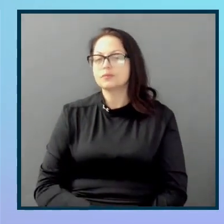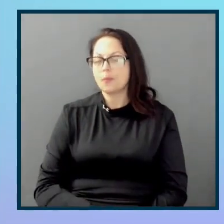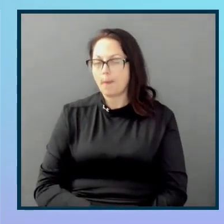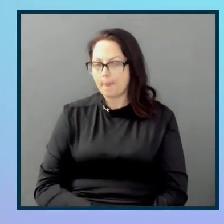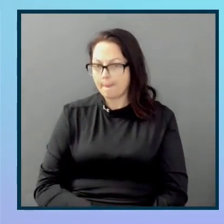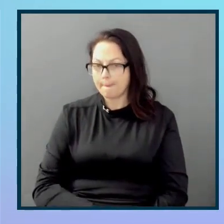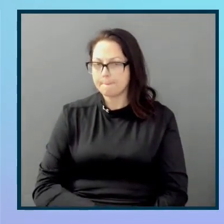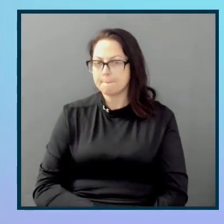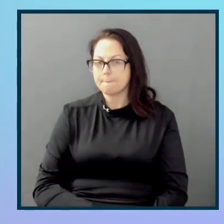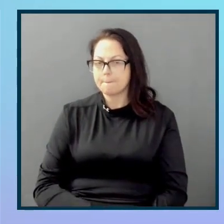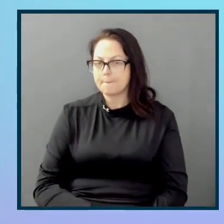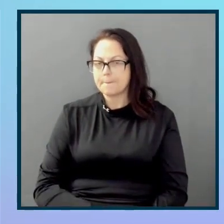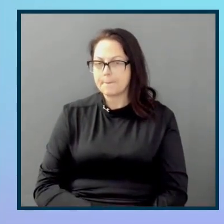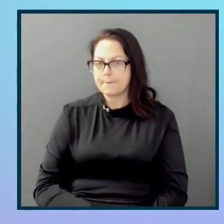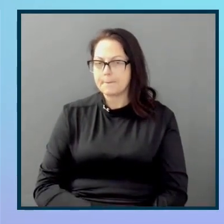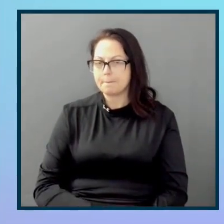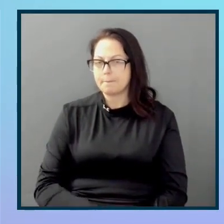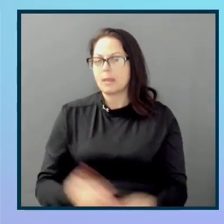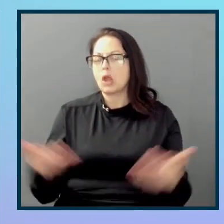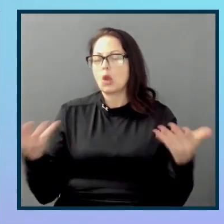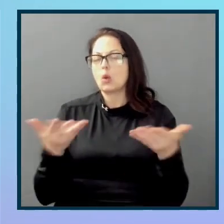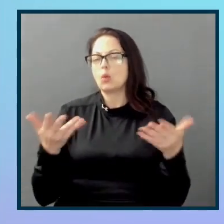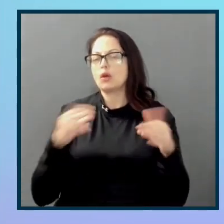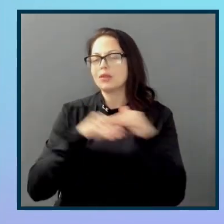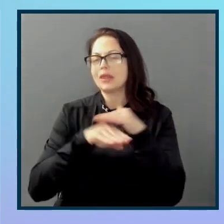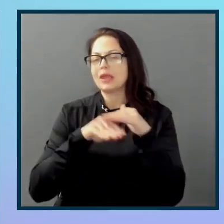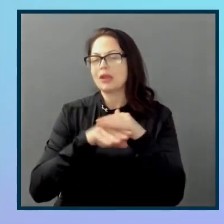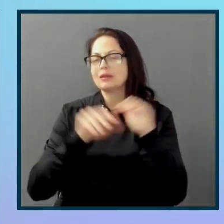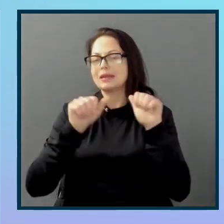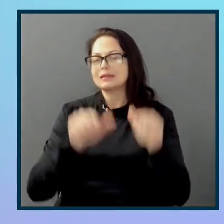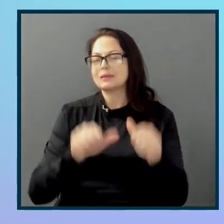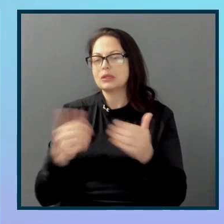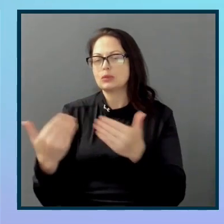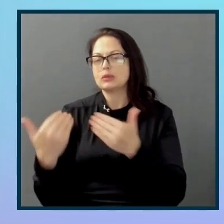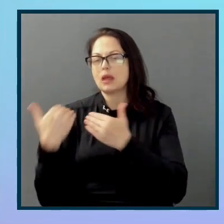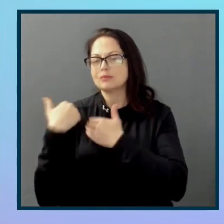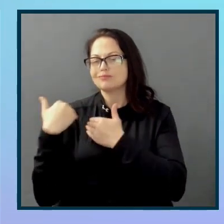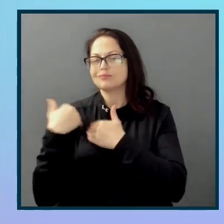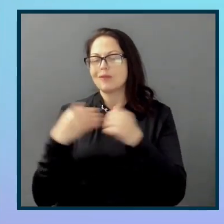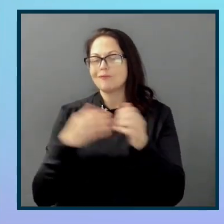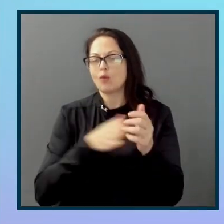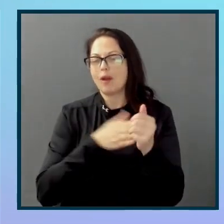for the different agile or scrum roles, or do you know where that information is available?